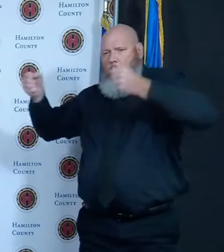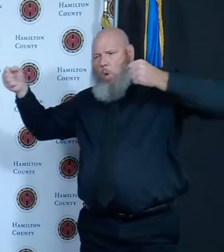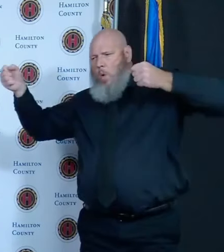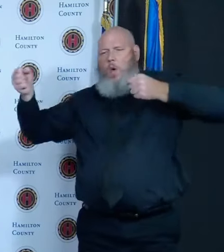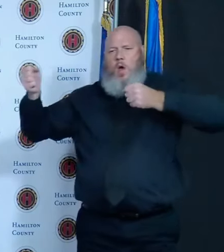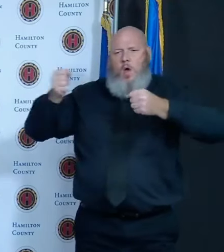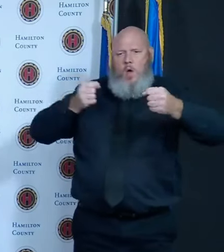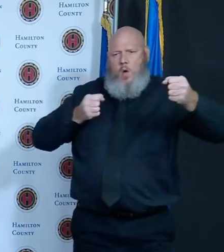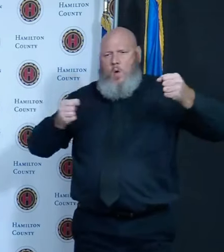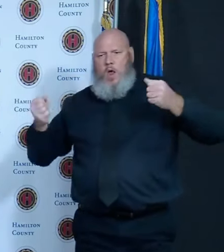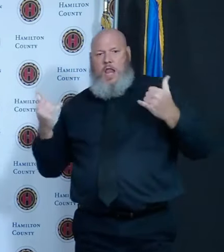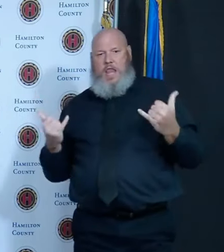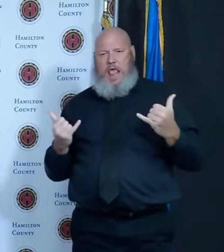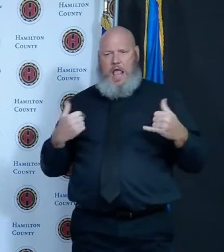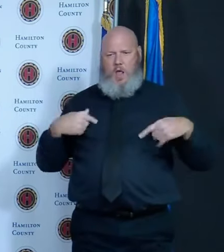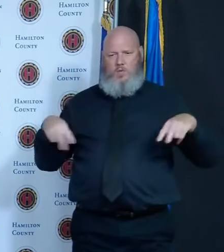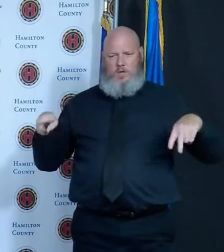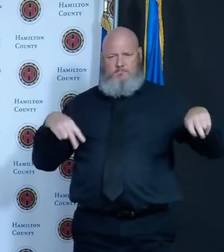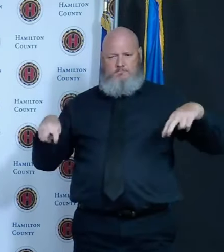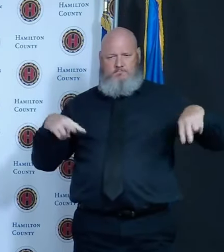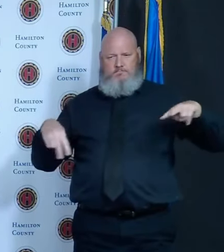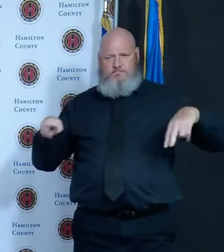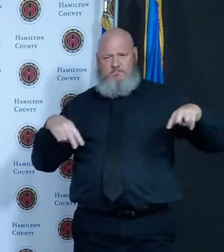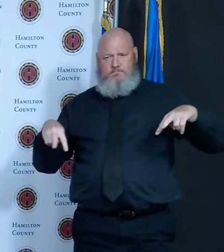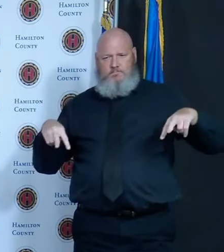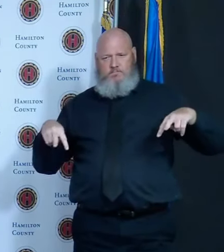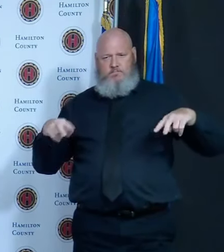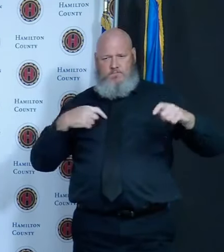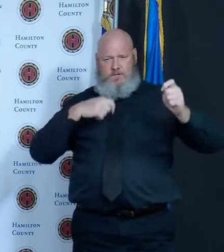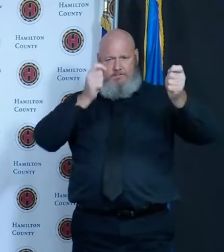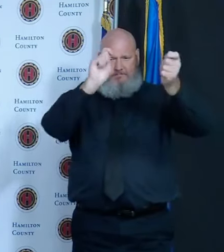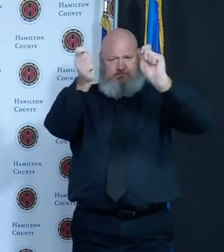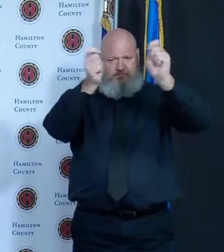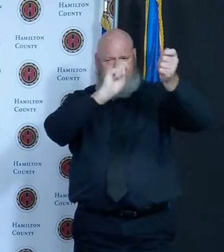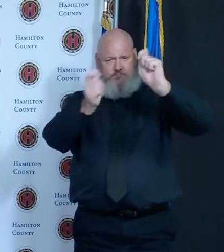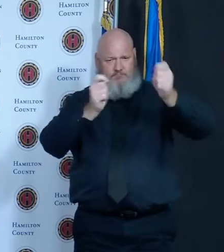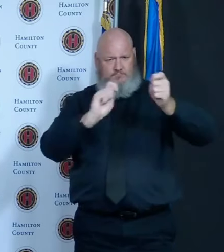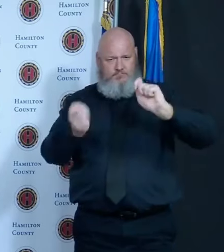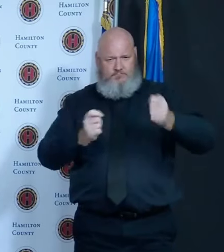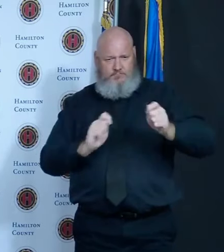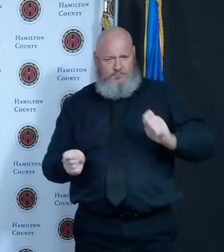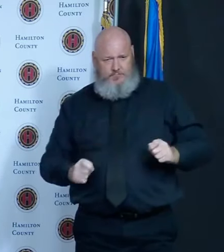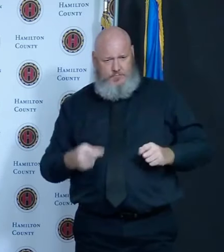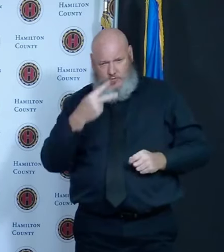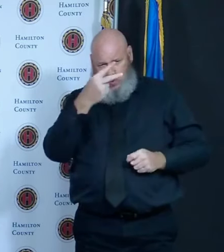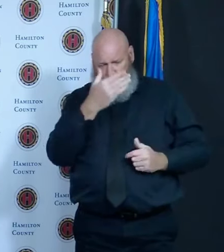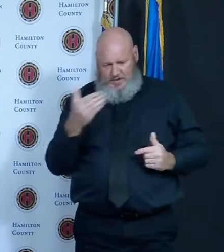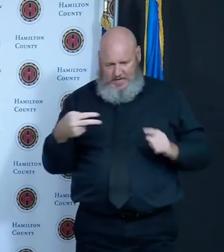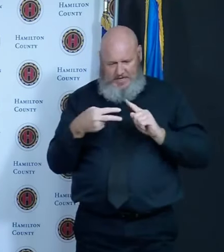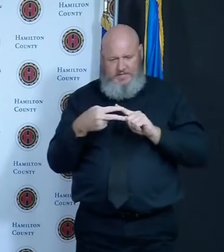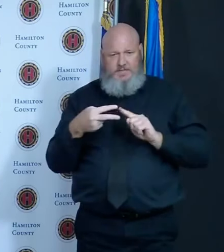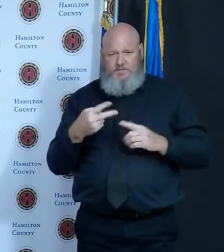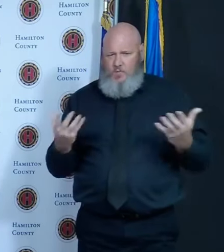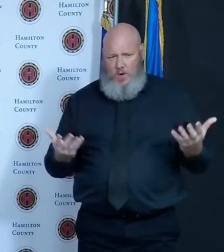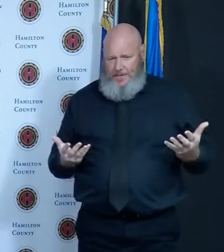designed specifically to do both of those things and I would encourage everyone who is interested to look at CincinnatiChamber.com